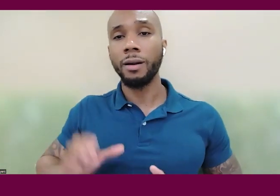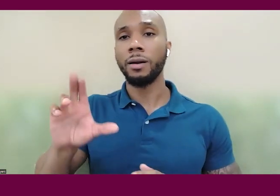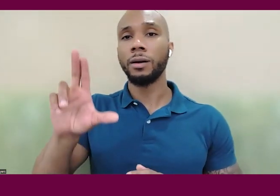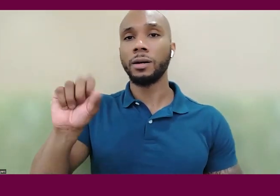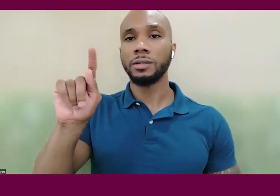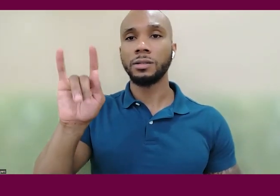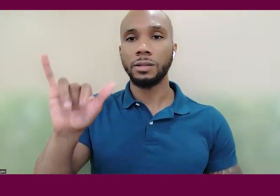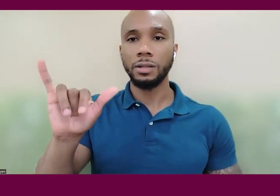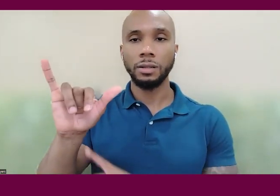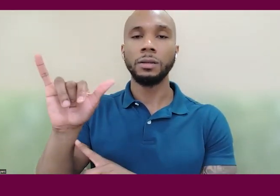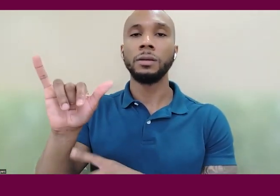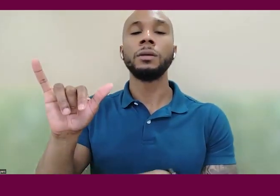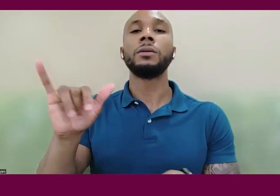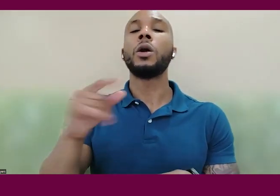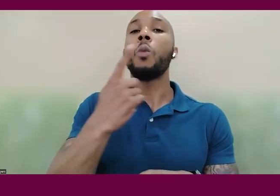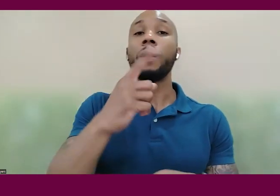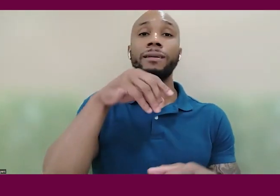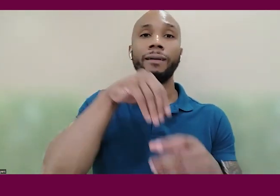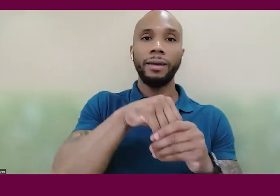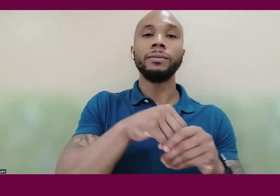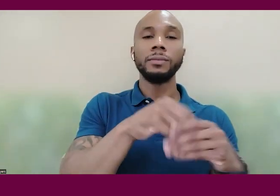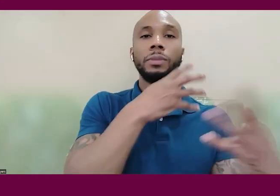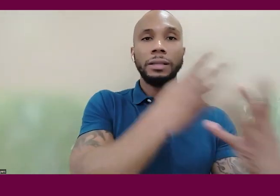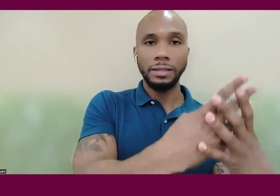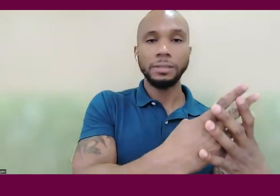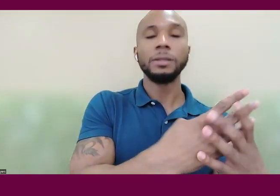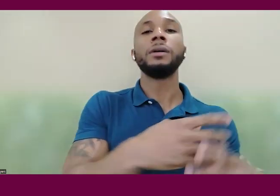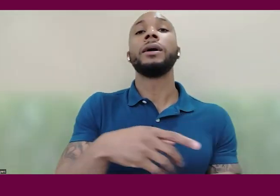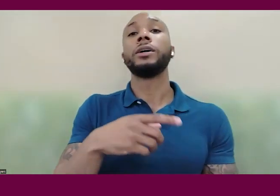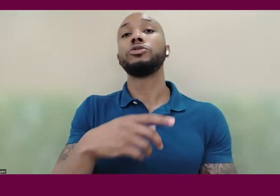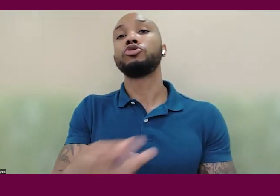Yeah, one in custody and two as they interacted with the police.